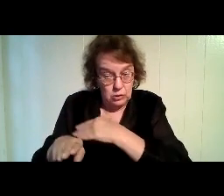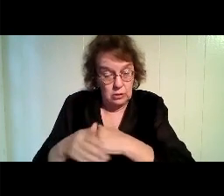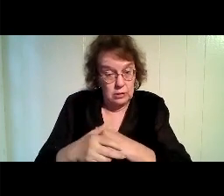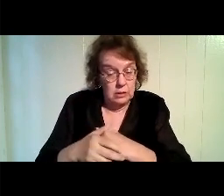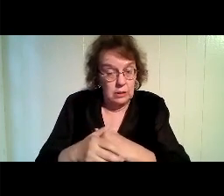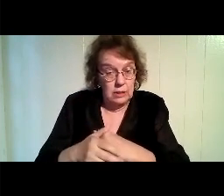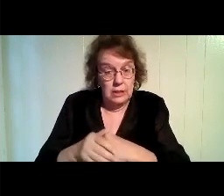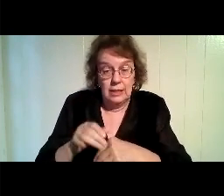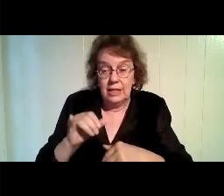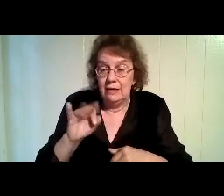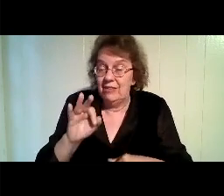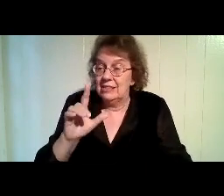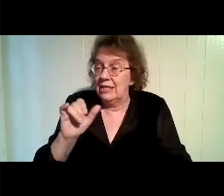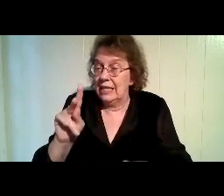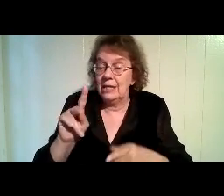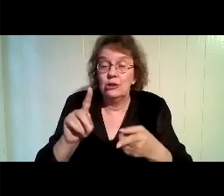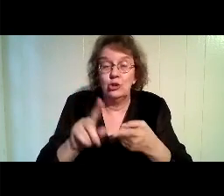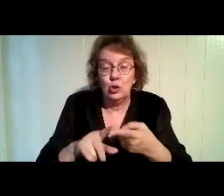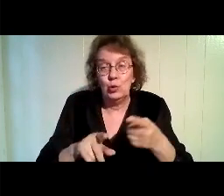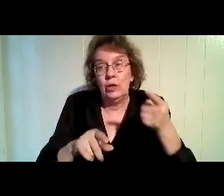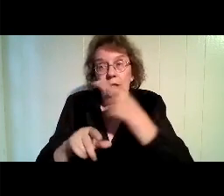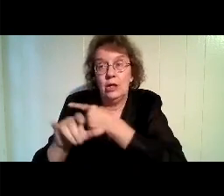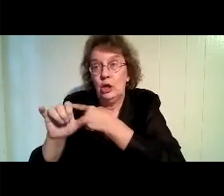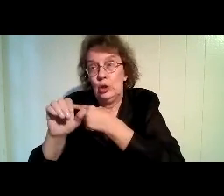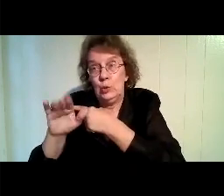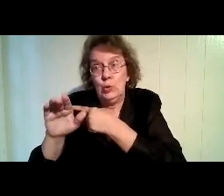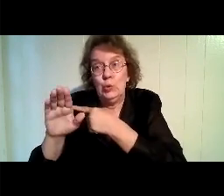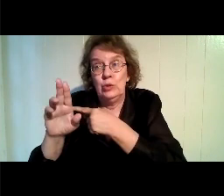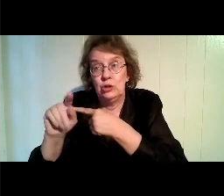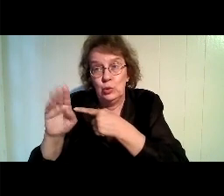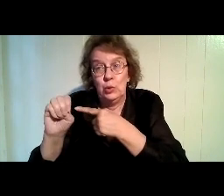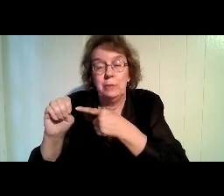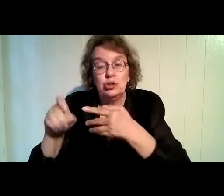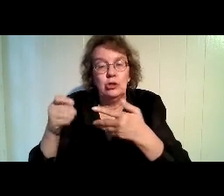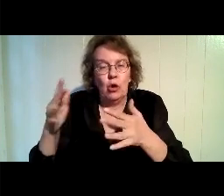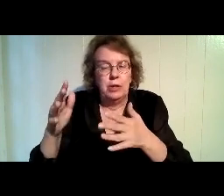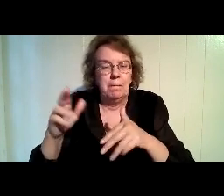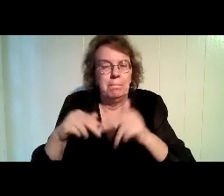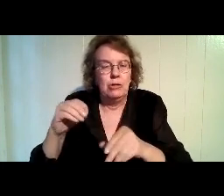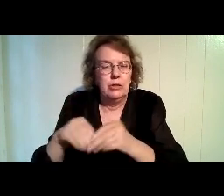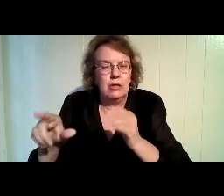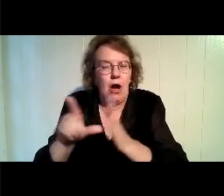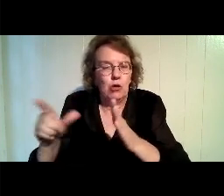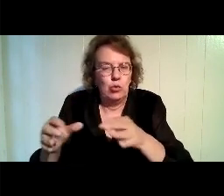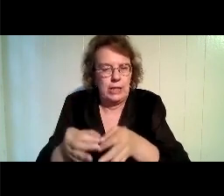link to a YouTube video that should have already built in auto captioning available, so that's probably fine. But if